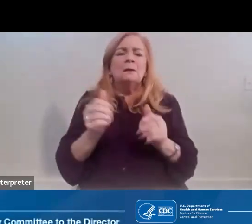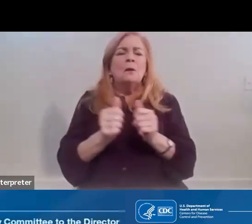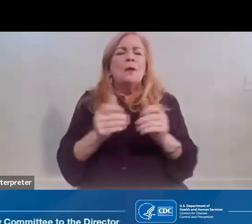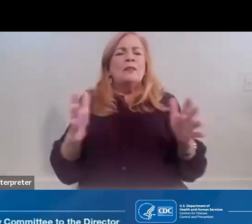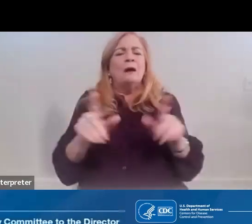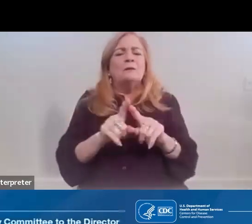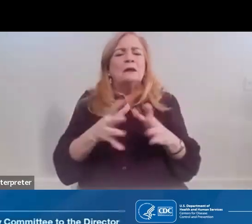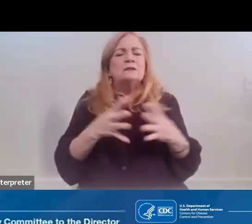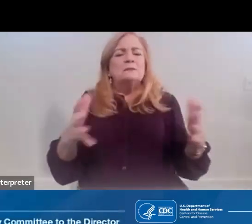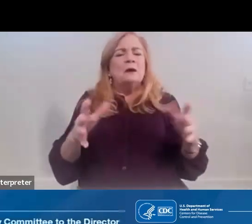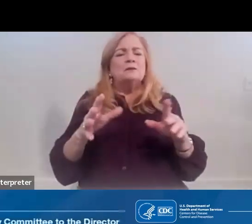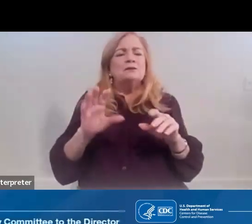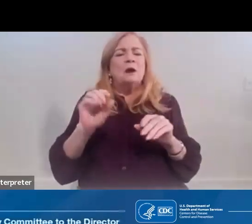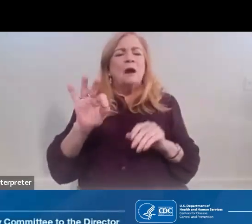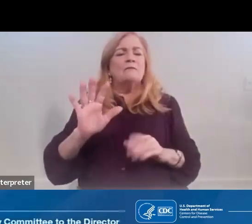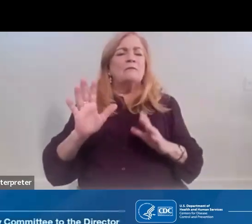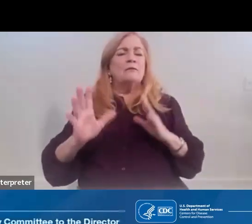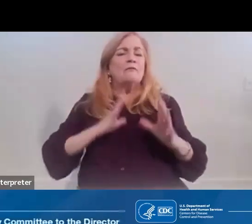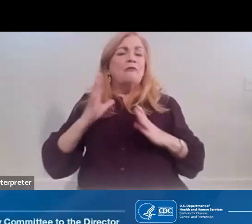of the formal structure of an IMS system.